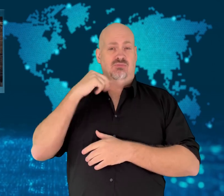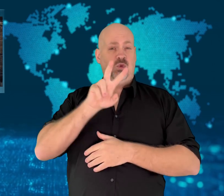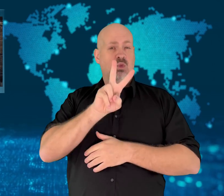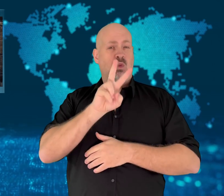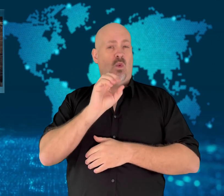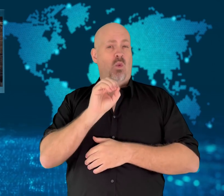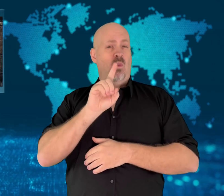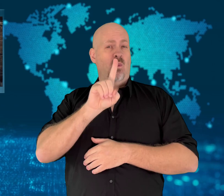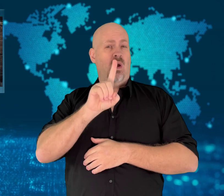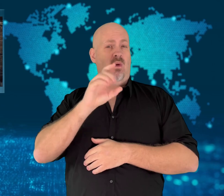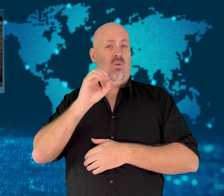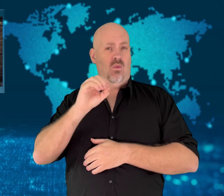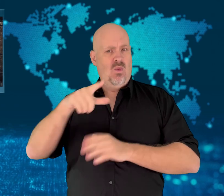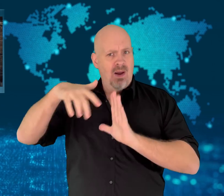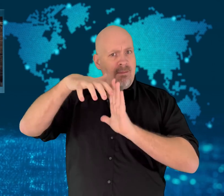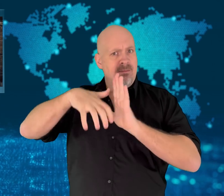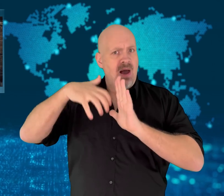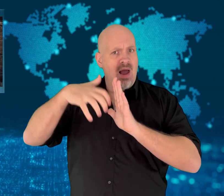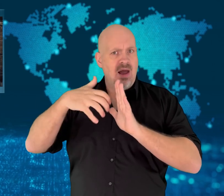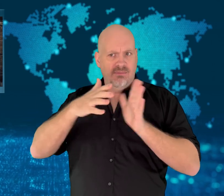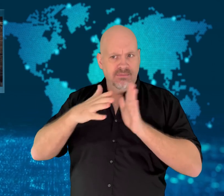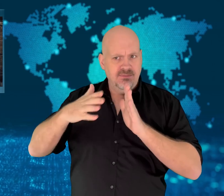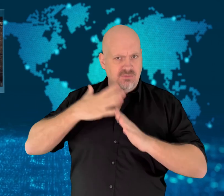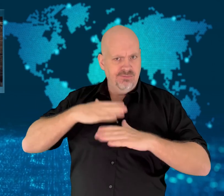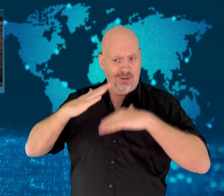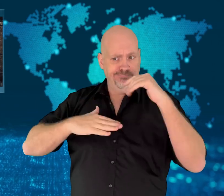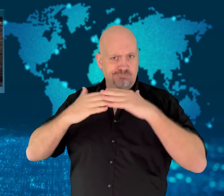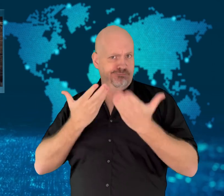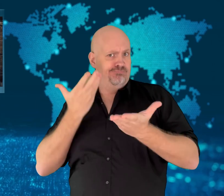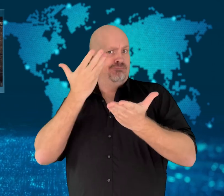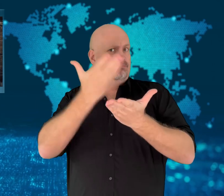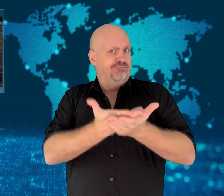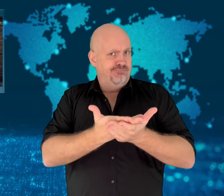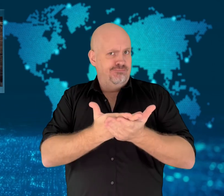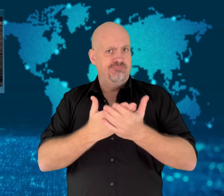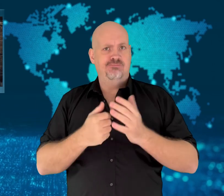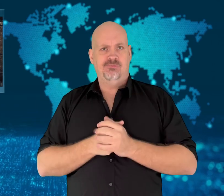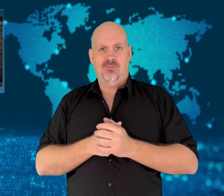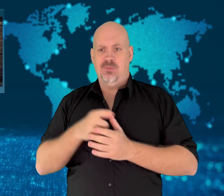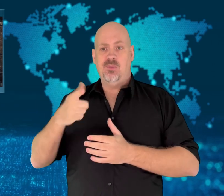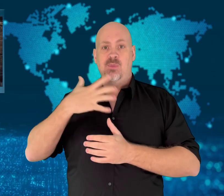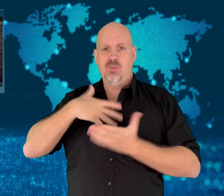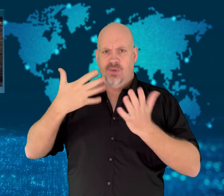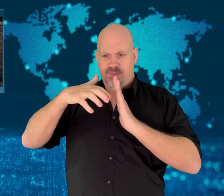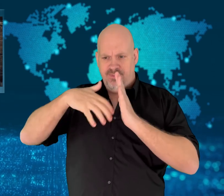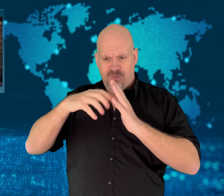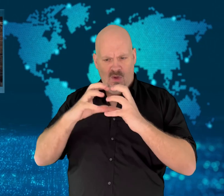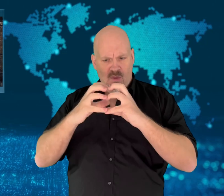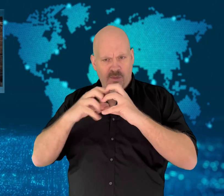It would mine coking coal which is used to make steel.